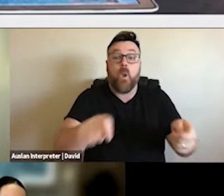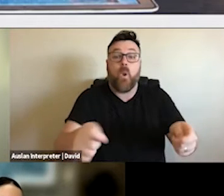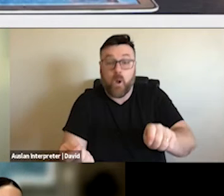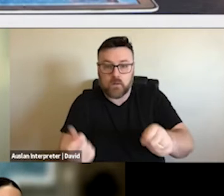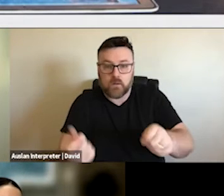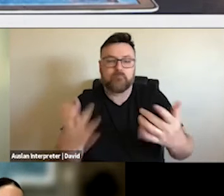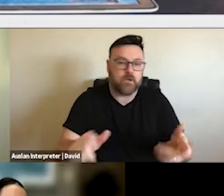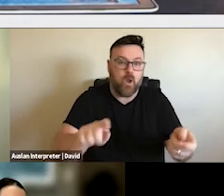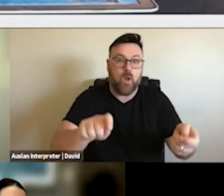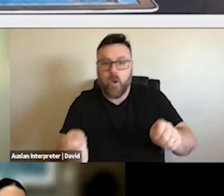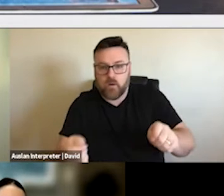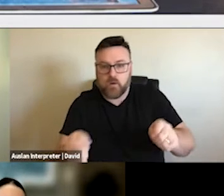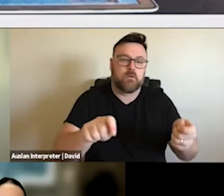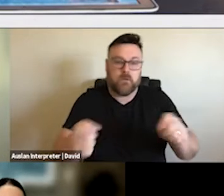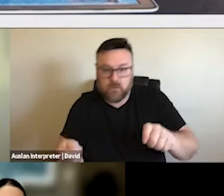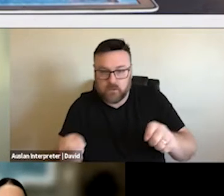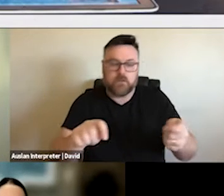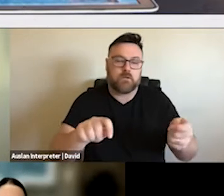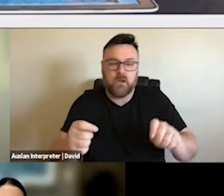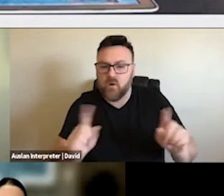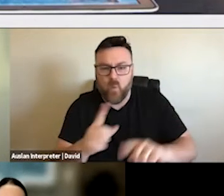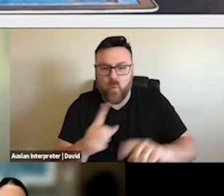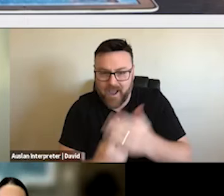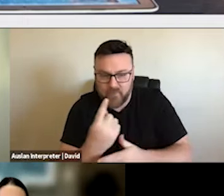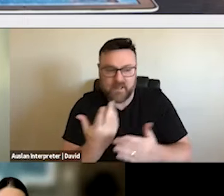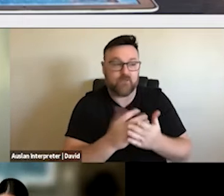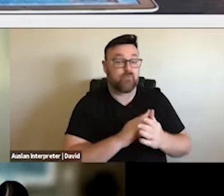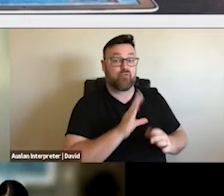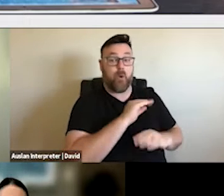what they engage with at home is evolving and maturing throughout the pandemic, but